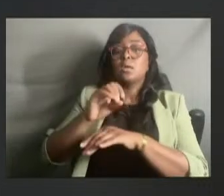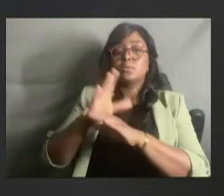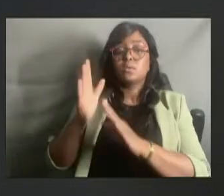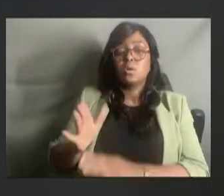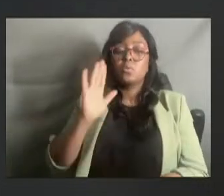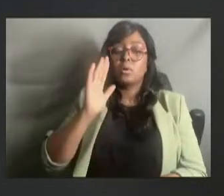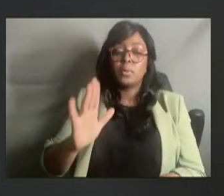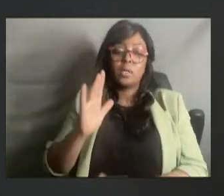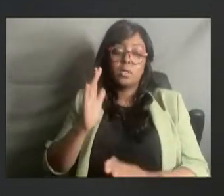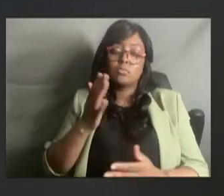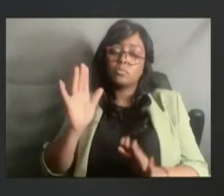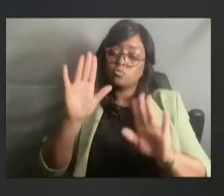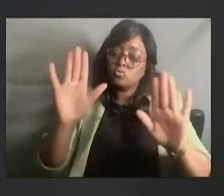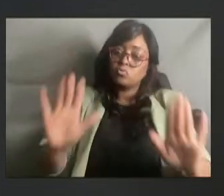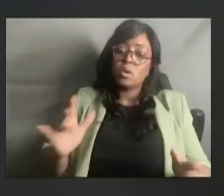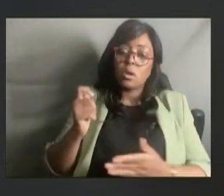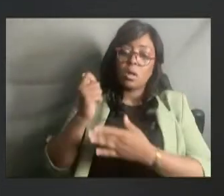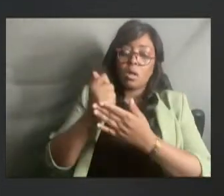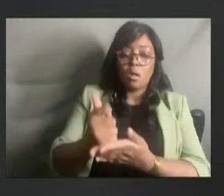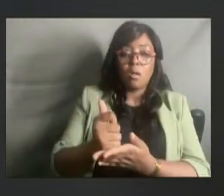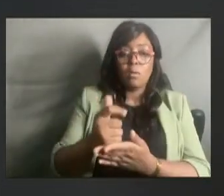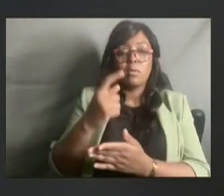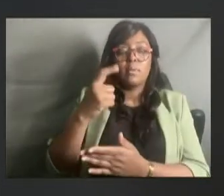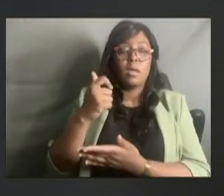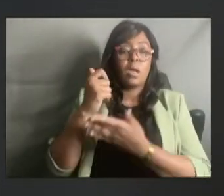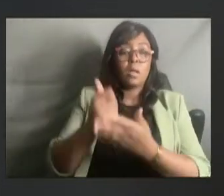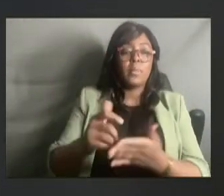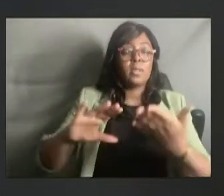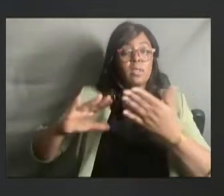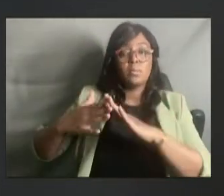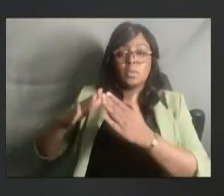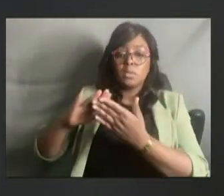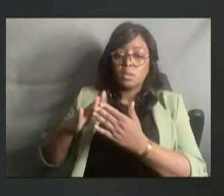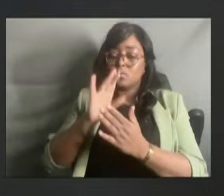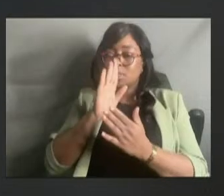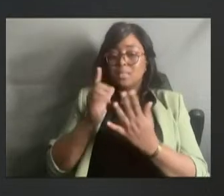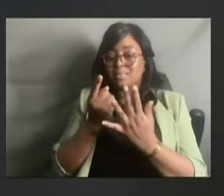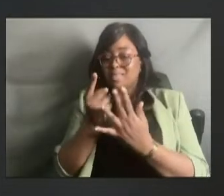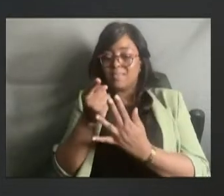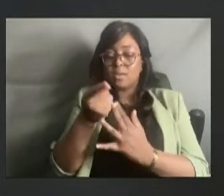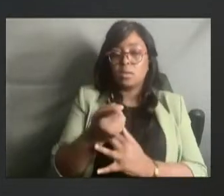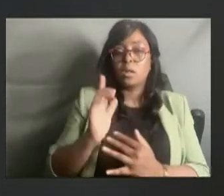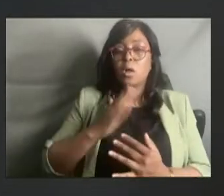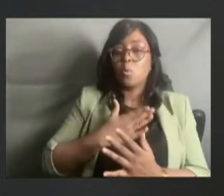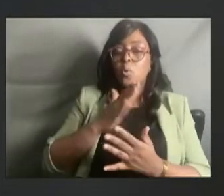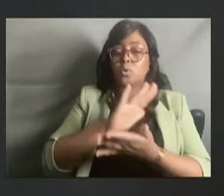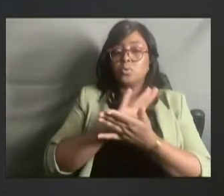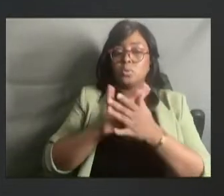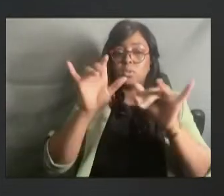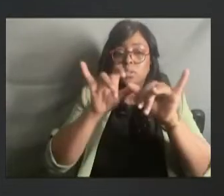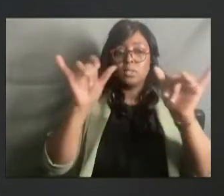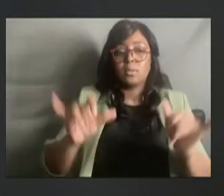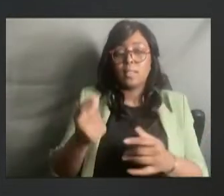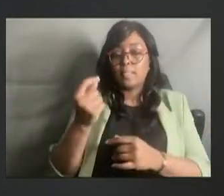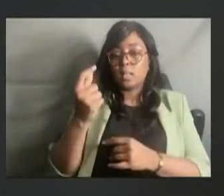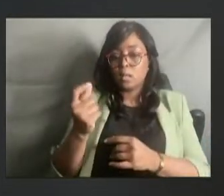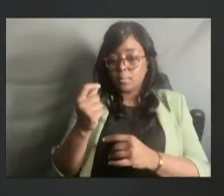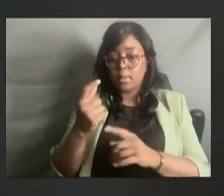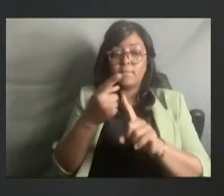M.C.P.S. Counselor, and she's going to be a great help in